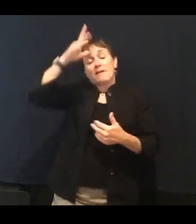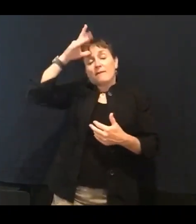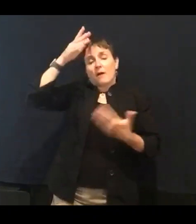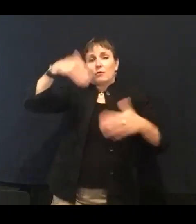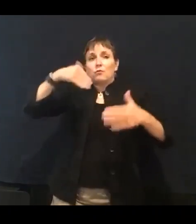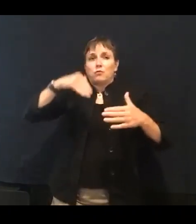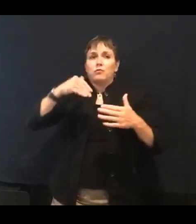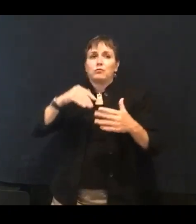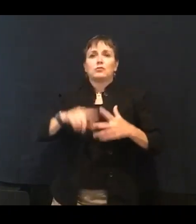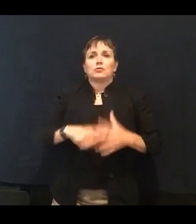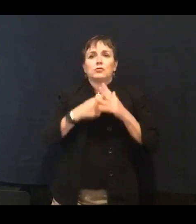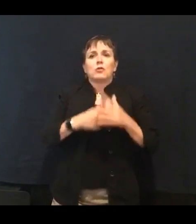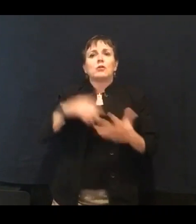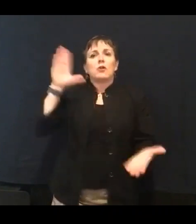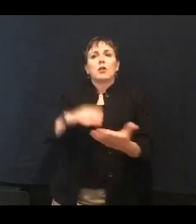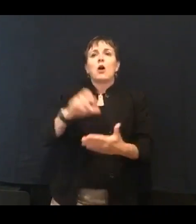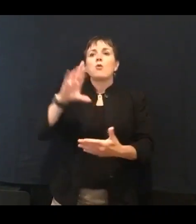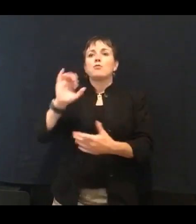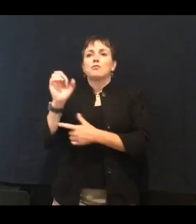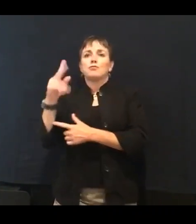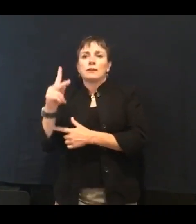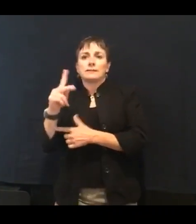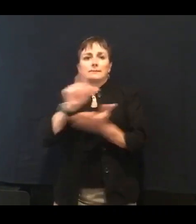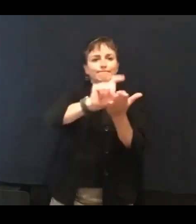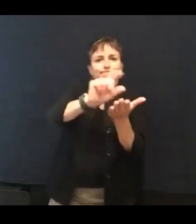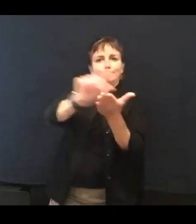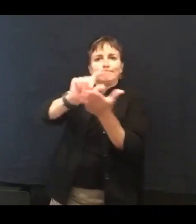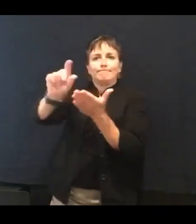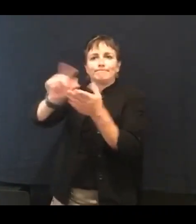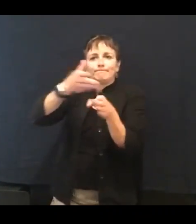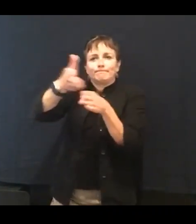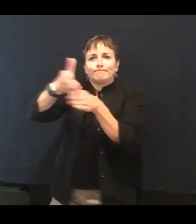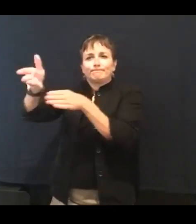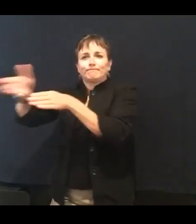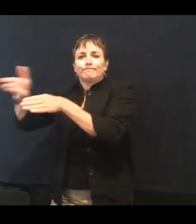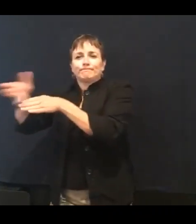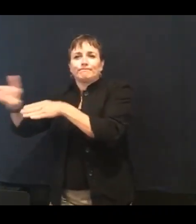the first fund of funds in the United States. He applied this methodology